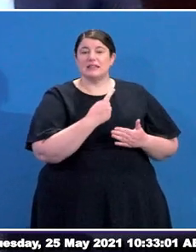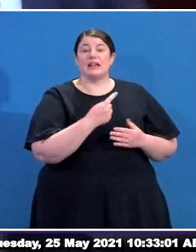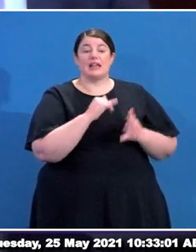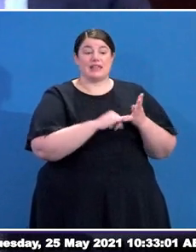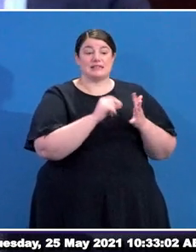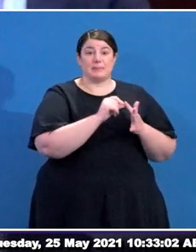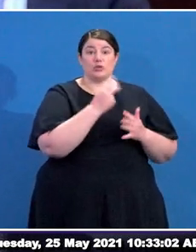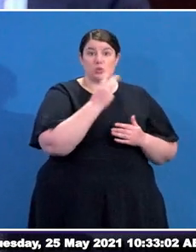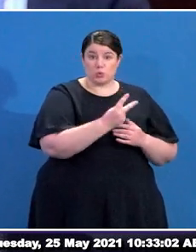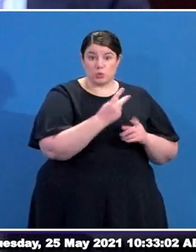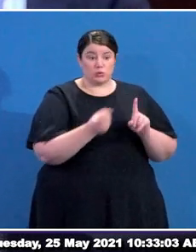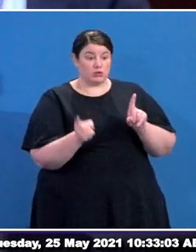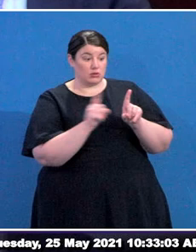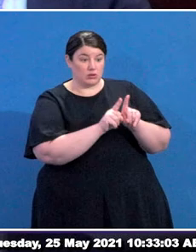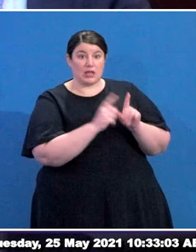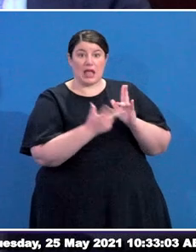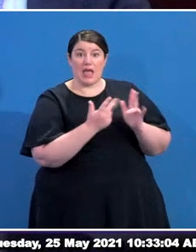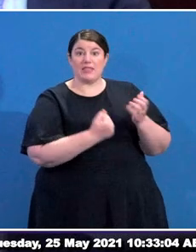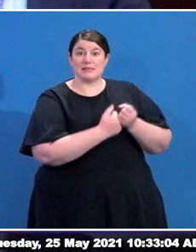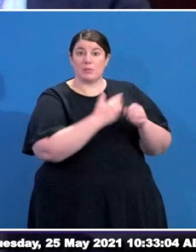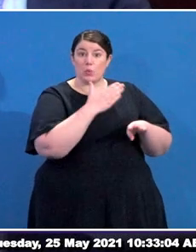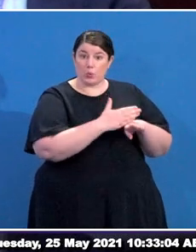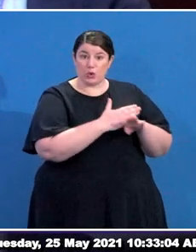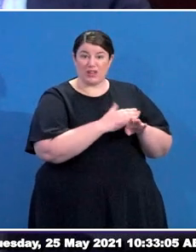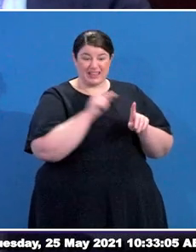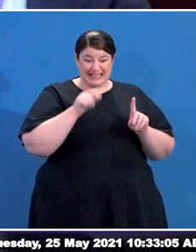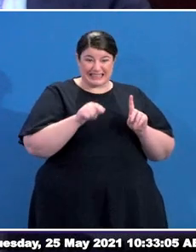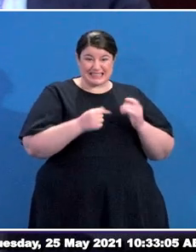And the other support worker told the police that she had witnessed